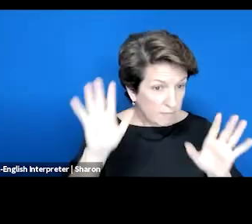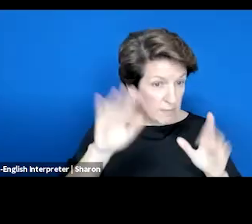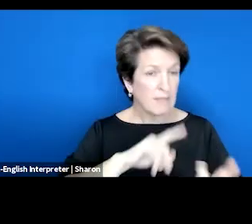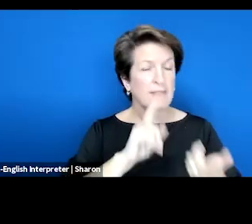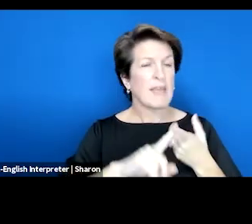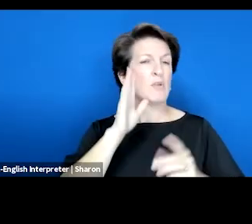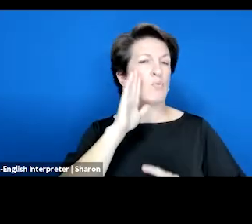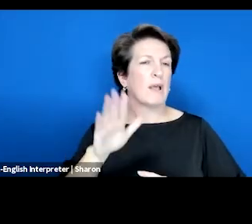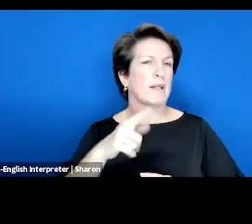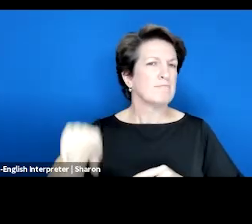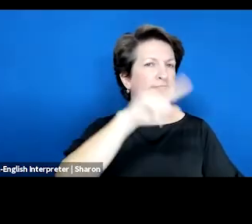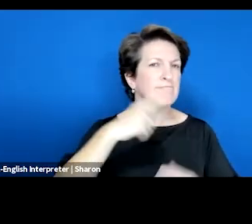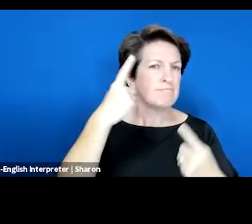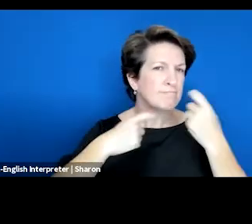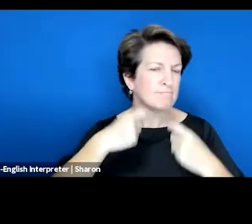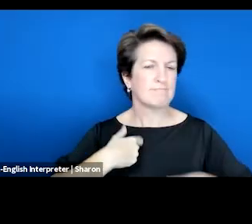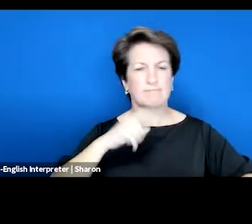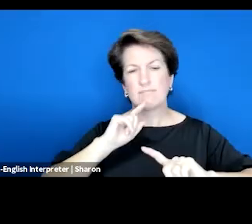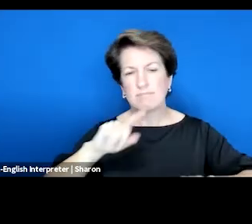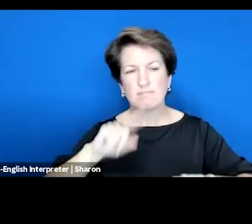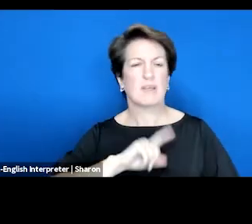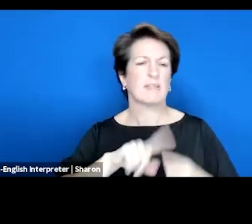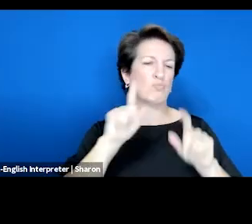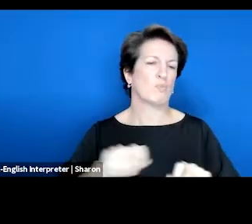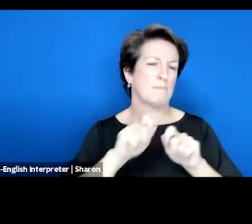19 vaccines, and answering frequently asked questions about that. Just and Jennifer